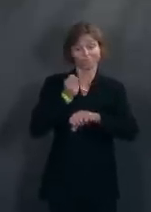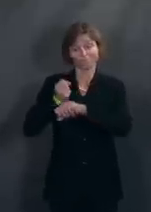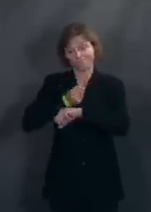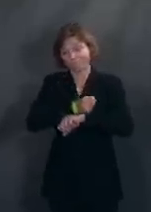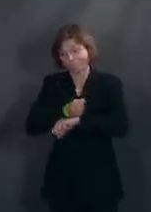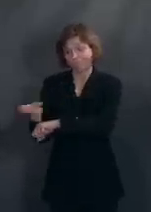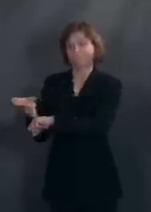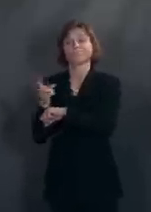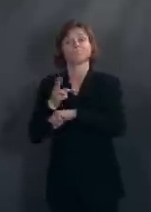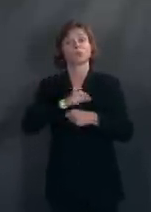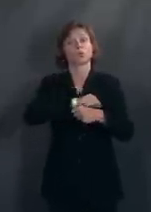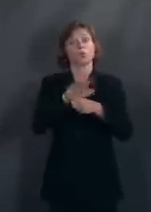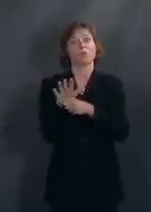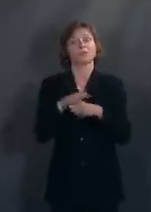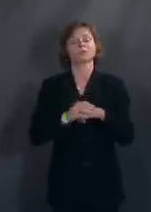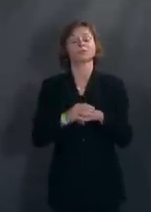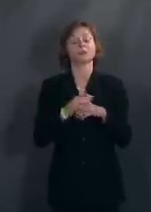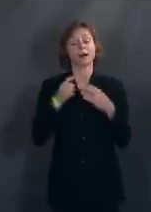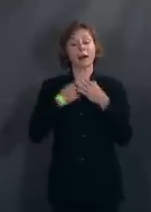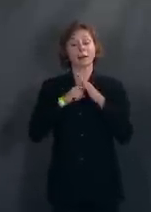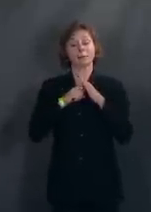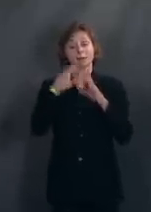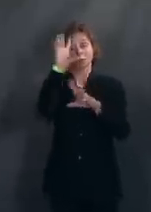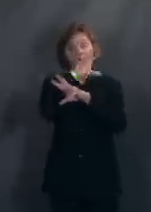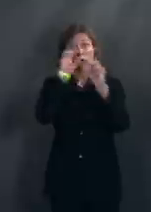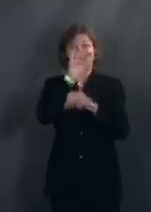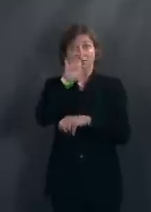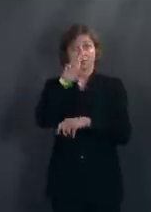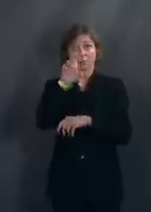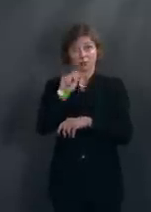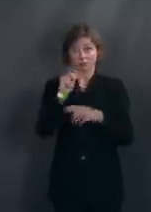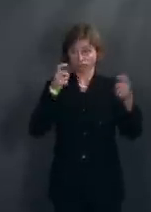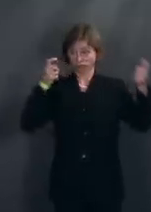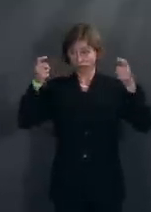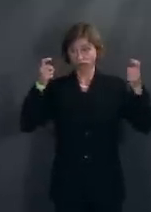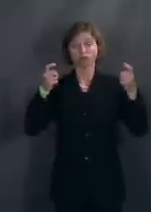At the start of his administration, President Biden announced a comprehensive whole